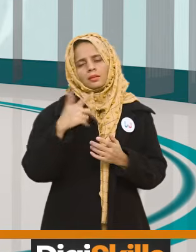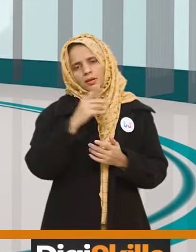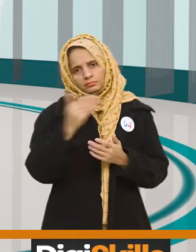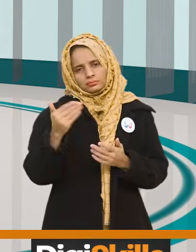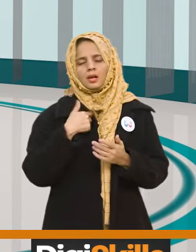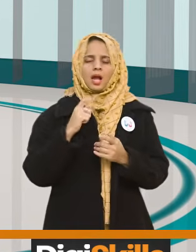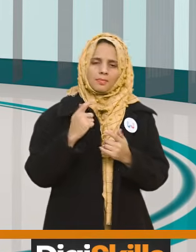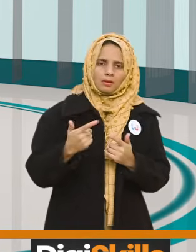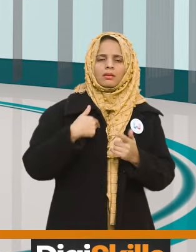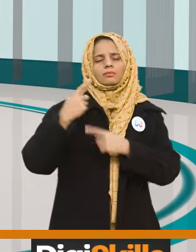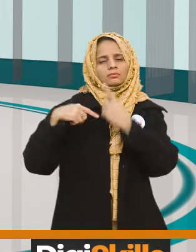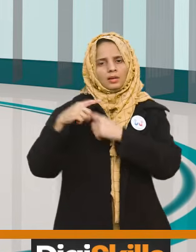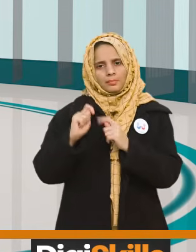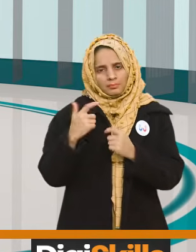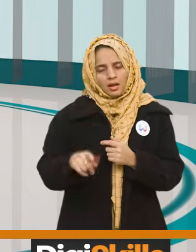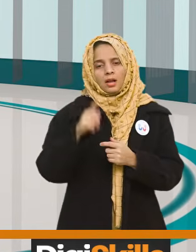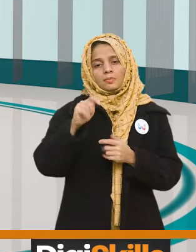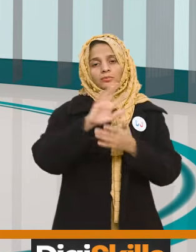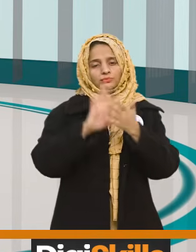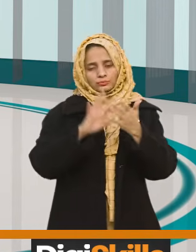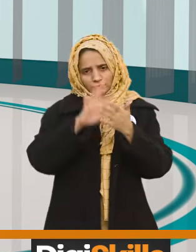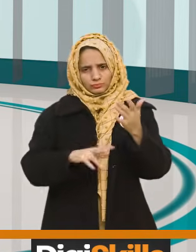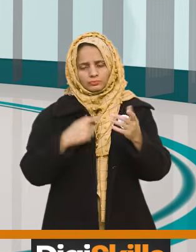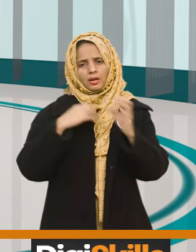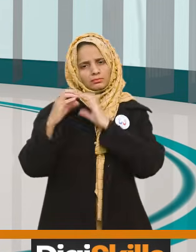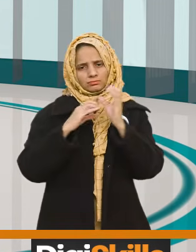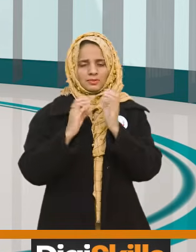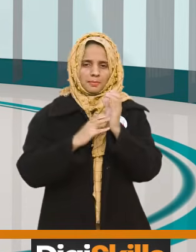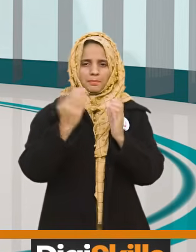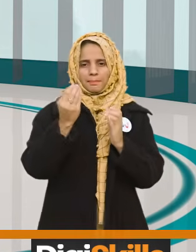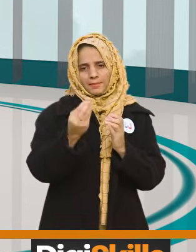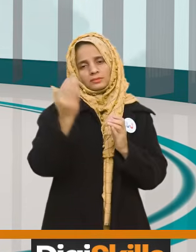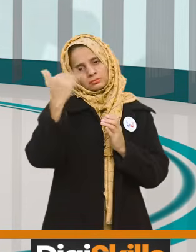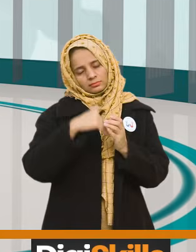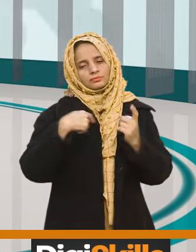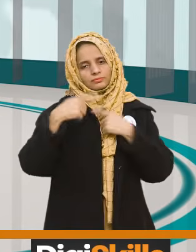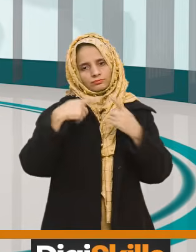just wanted to introduce myself, this is my name, I do this work, and can we have a Skype conversation about your project?